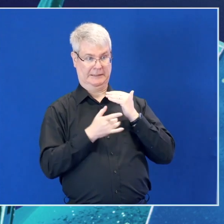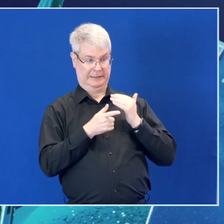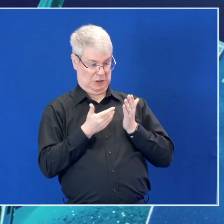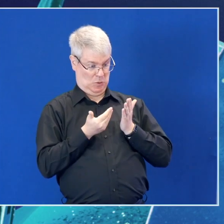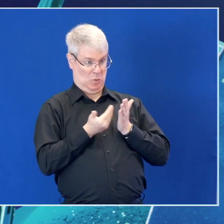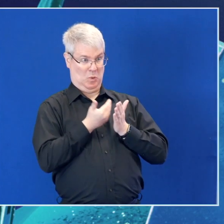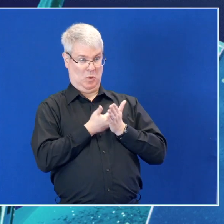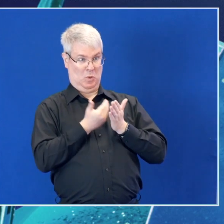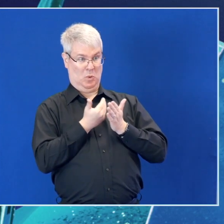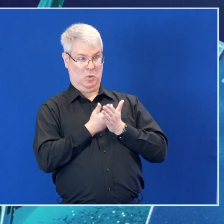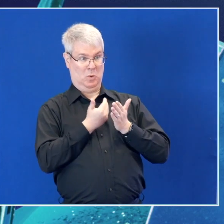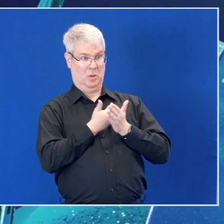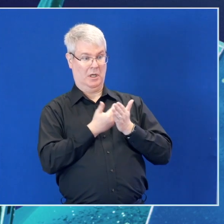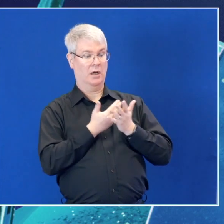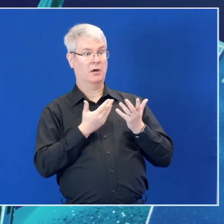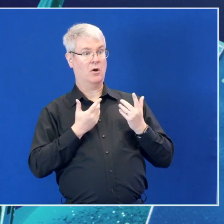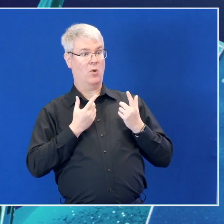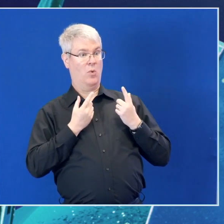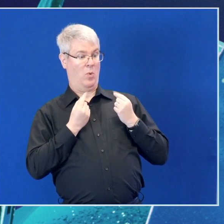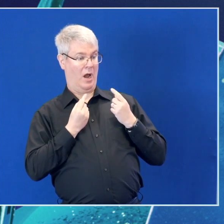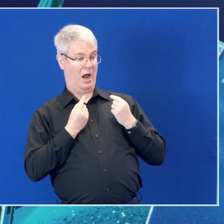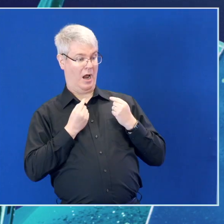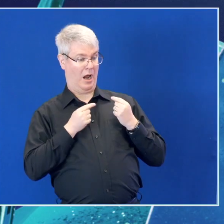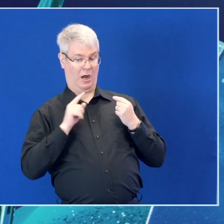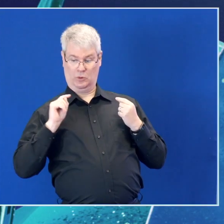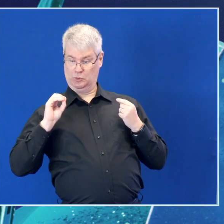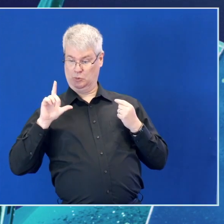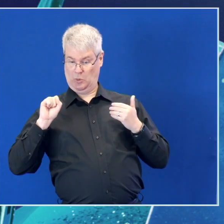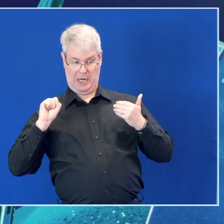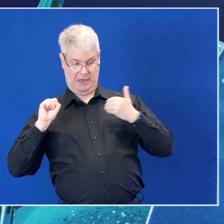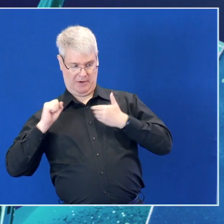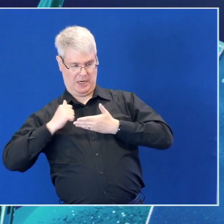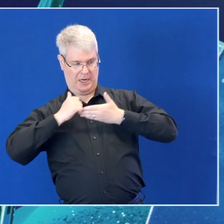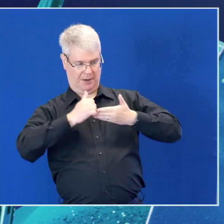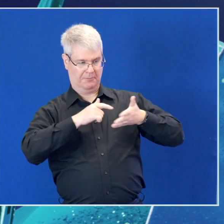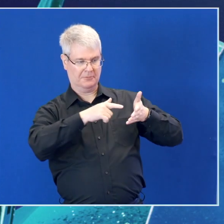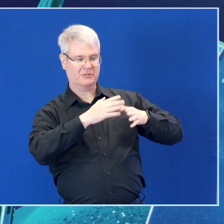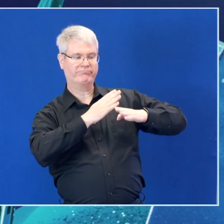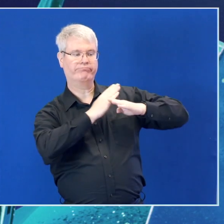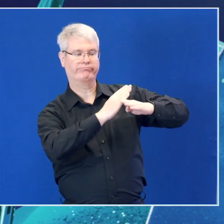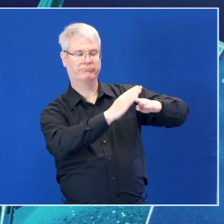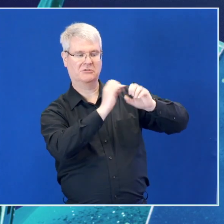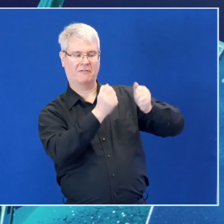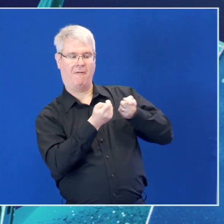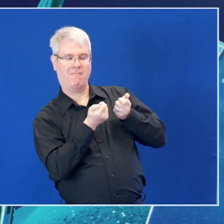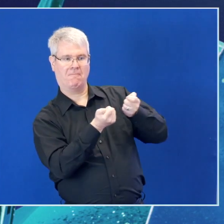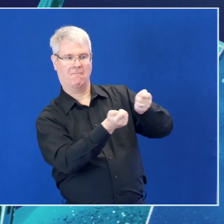for neurodivergent employees and really maximize that power of thinking differently.